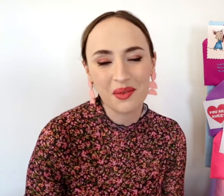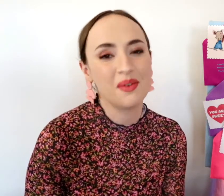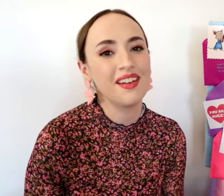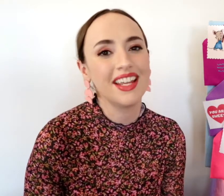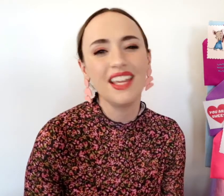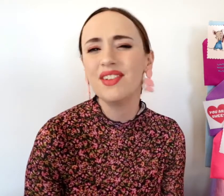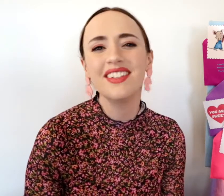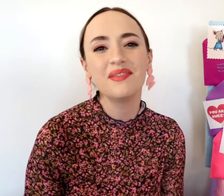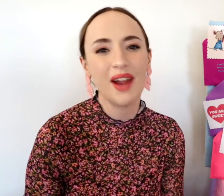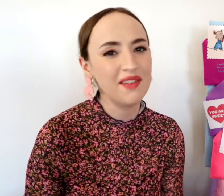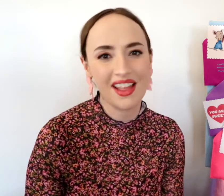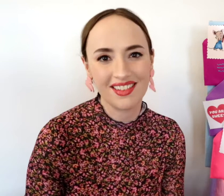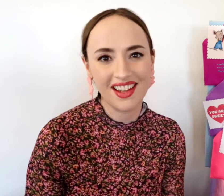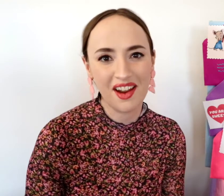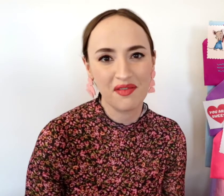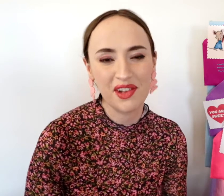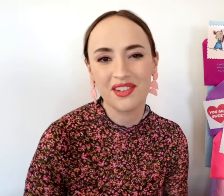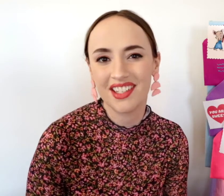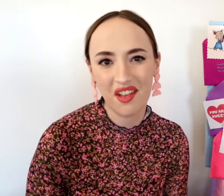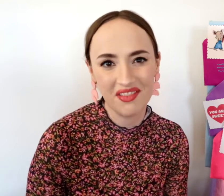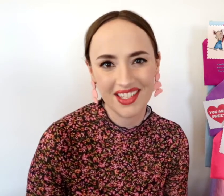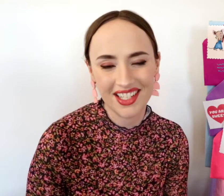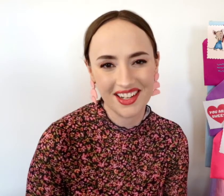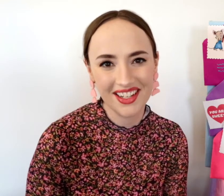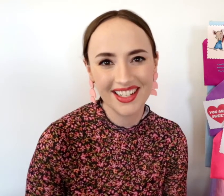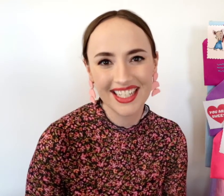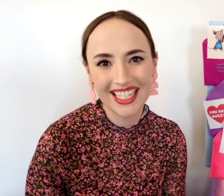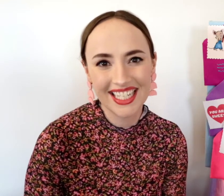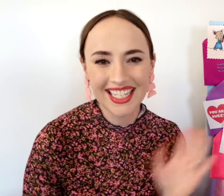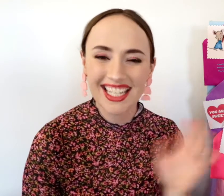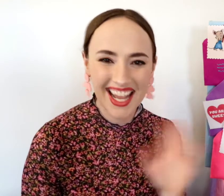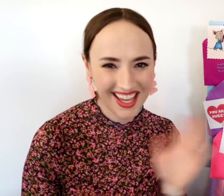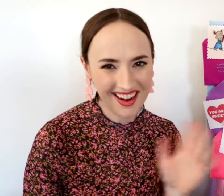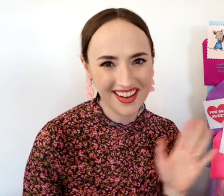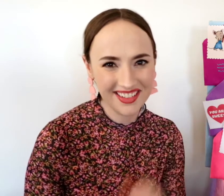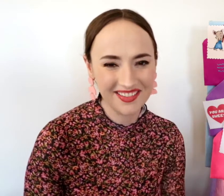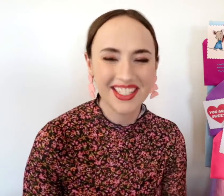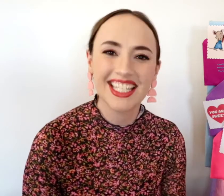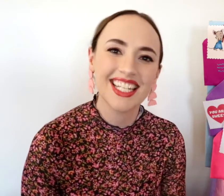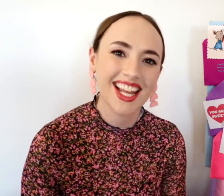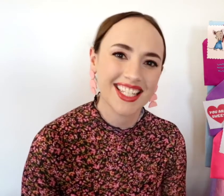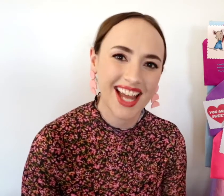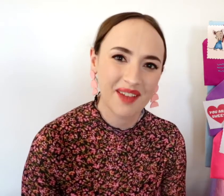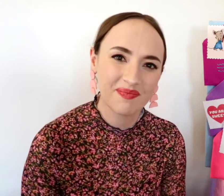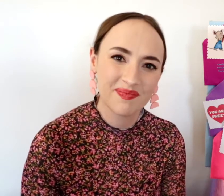or even write a valentine for yourself this year. Take care. We'll see you next time.